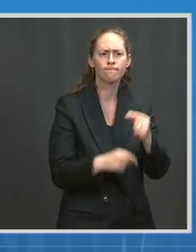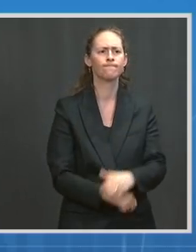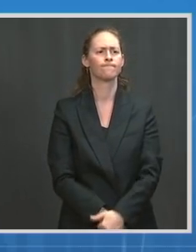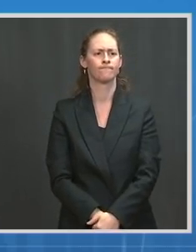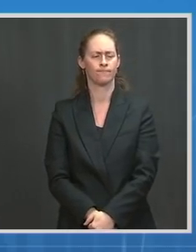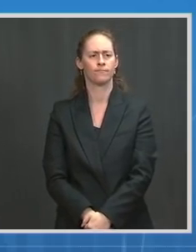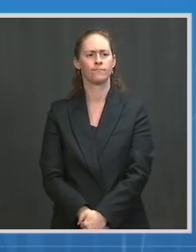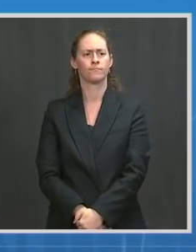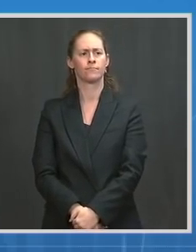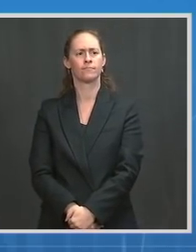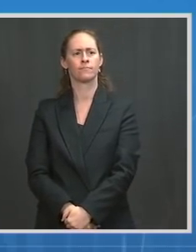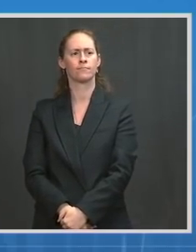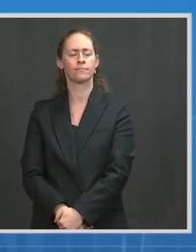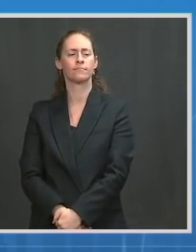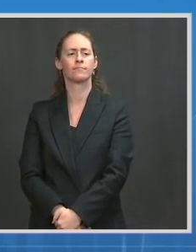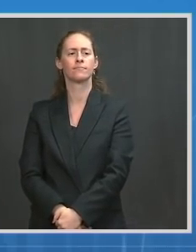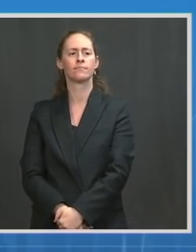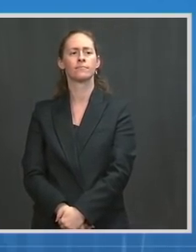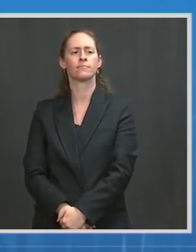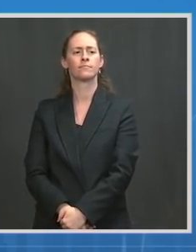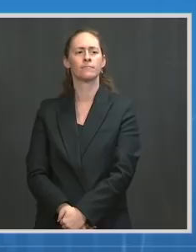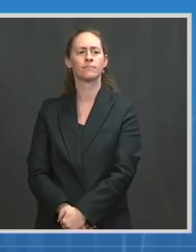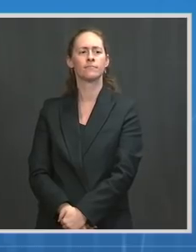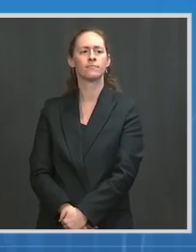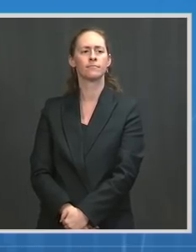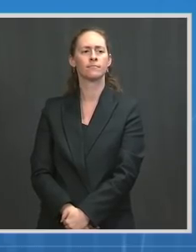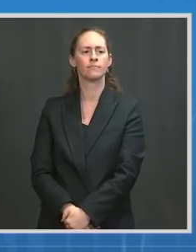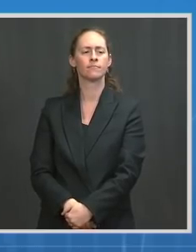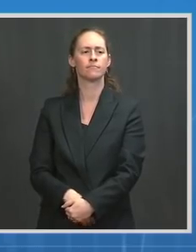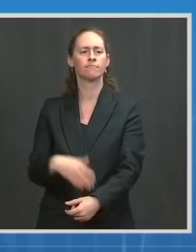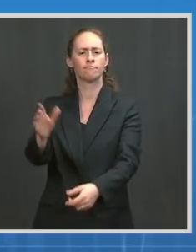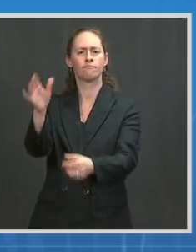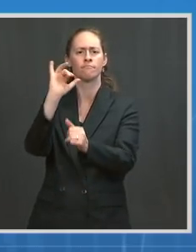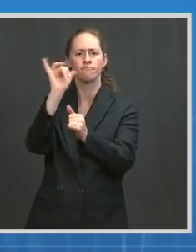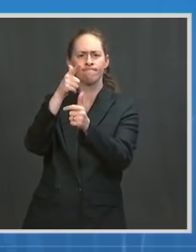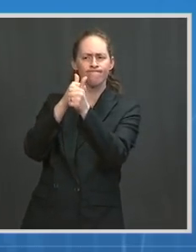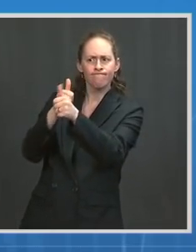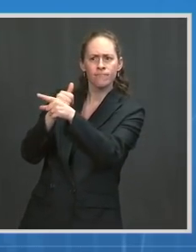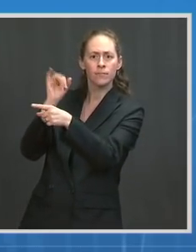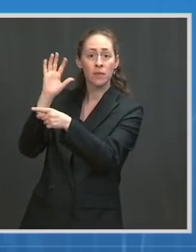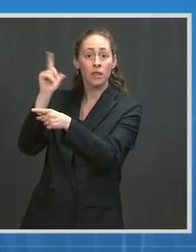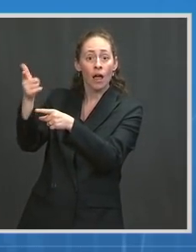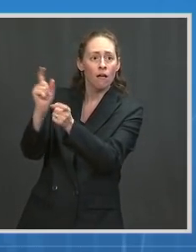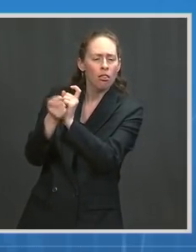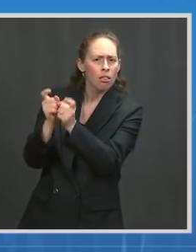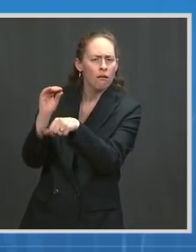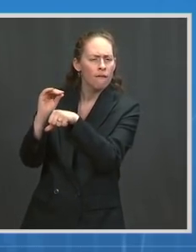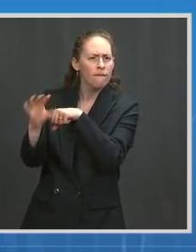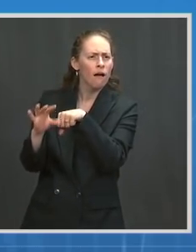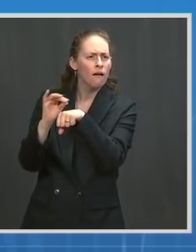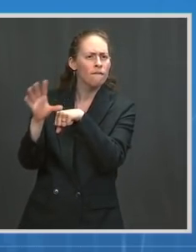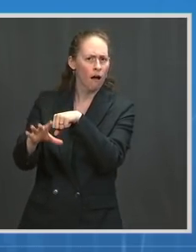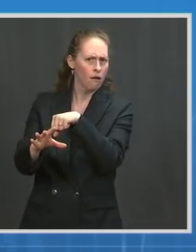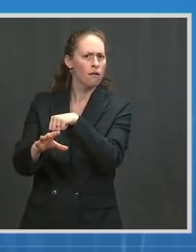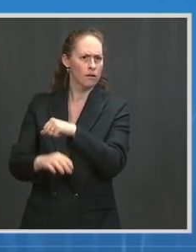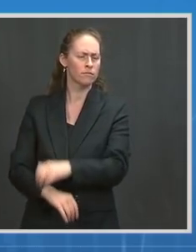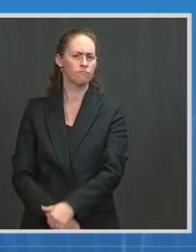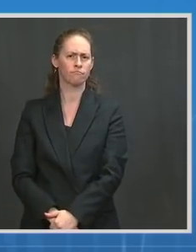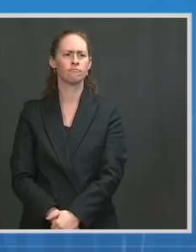And lastly, this past year has shown us that this virus can be unpredictable. So if things get worse, there is always a chance